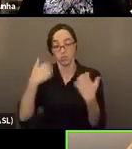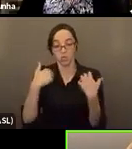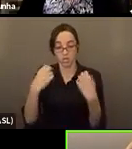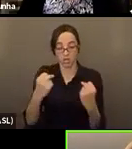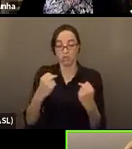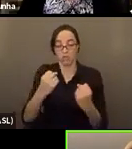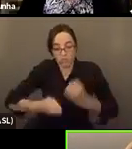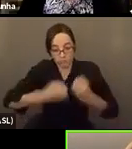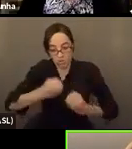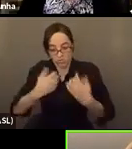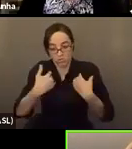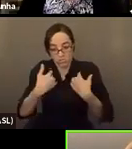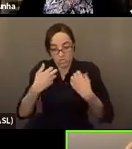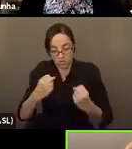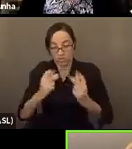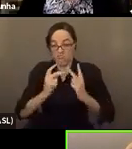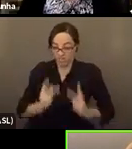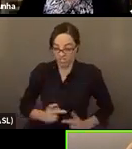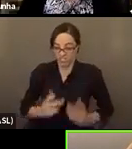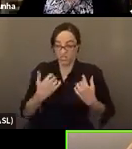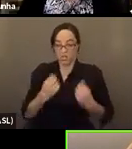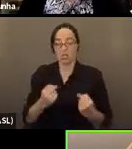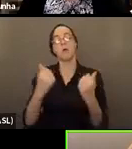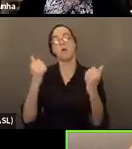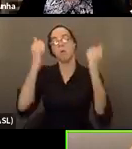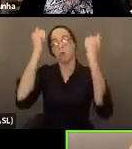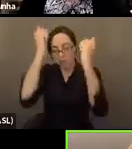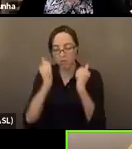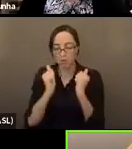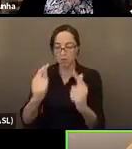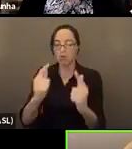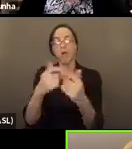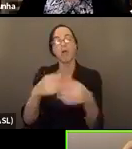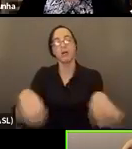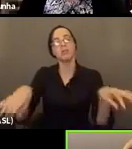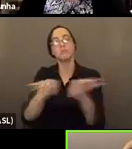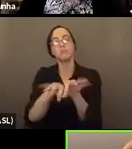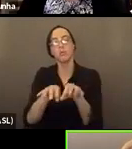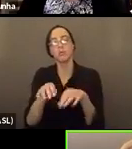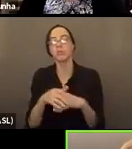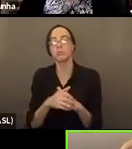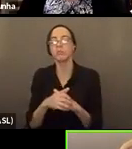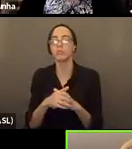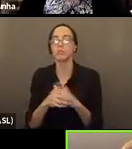we're talking about right now so could one of you talk or many of you talk about some of the